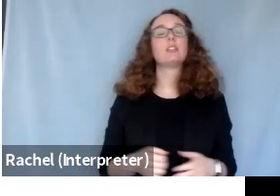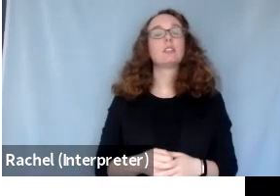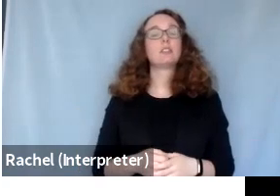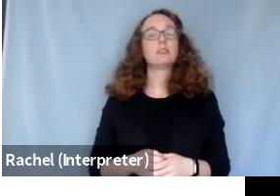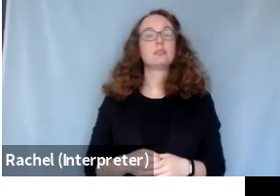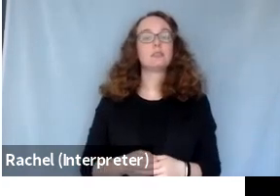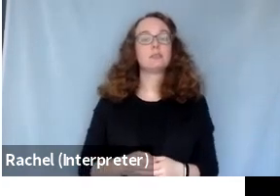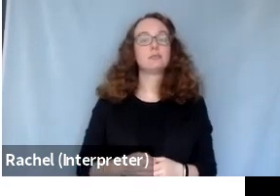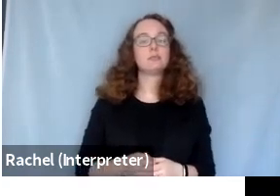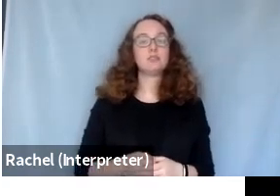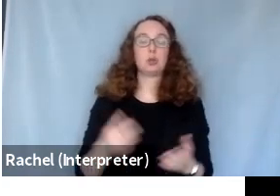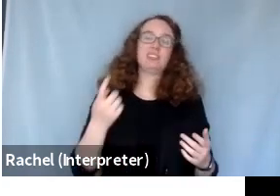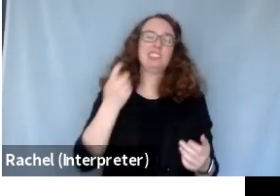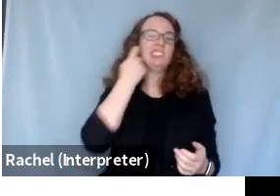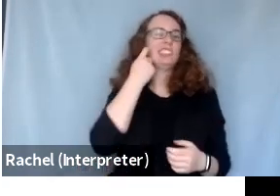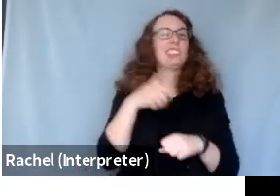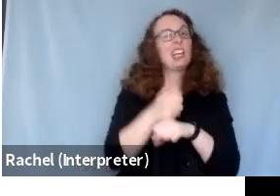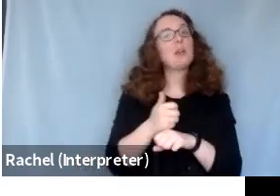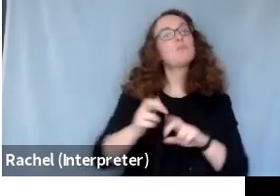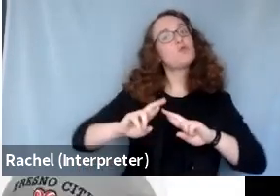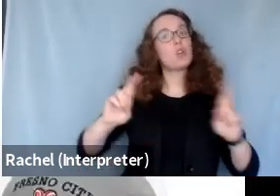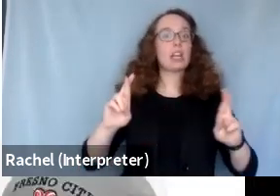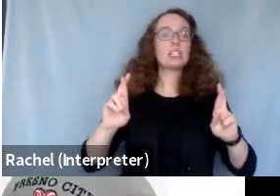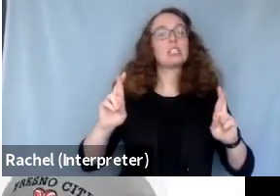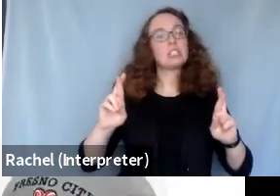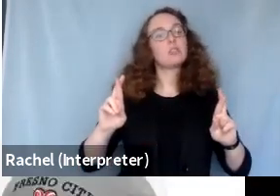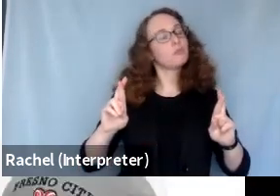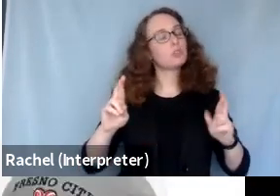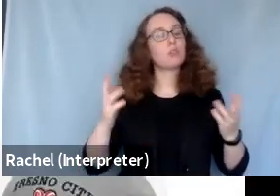starting yesterday, so we should be ready to roll quickly.